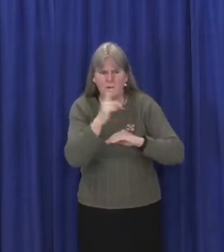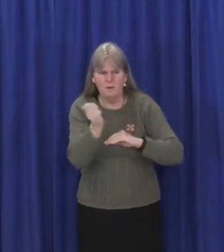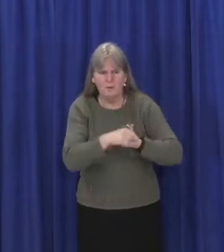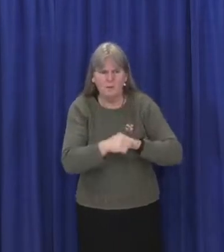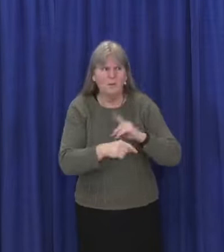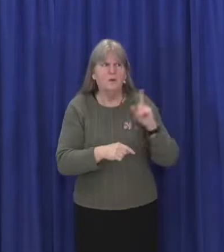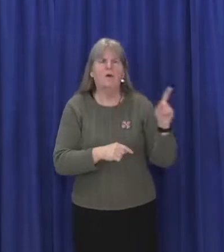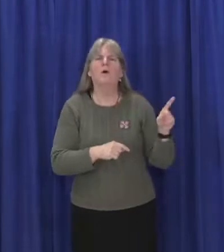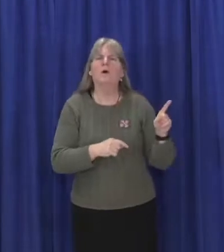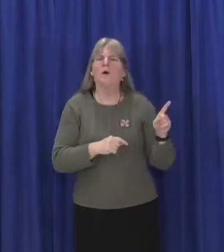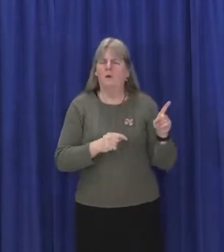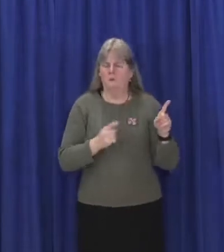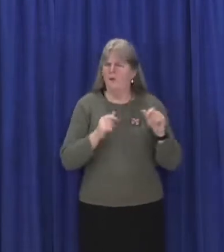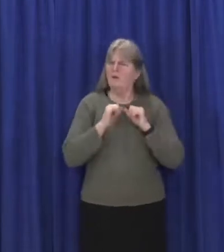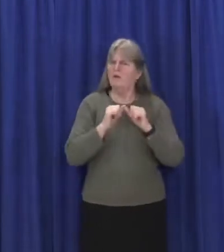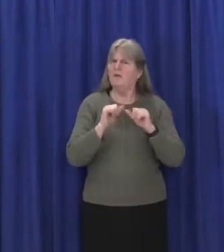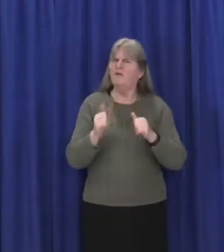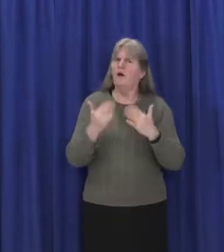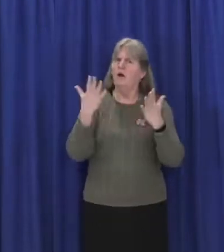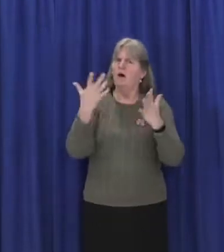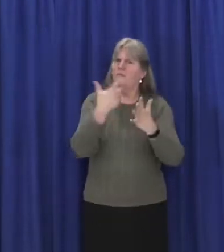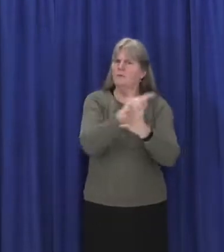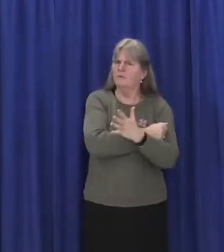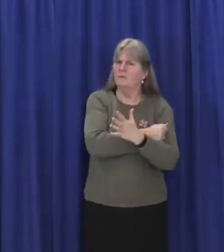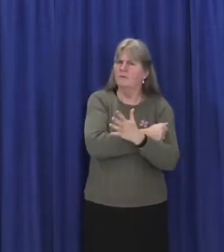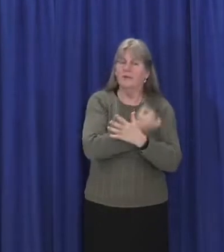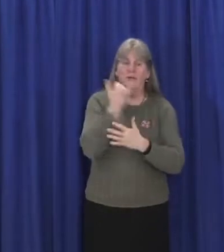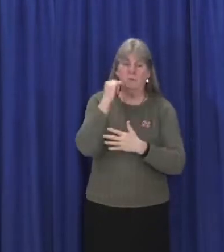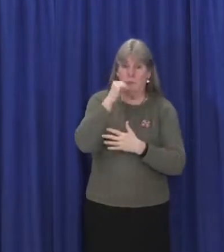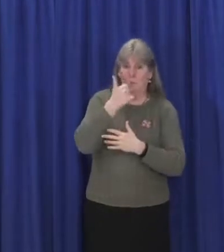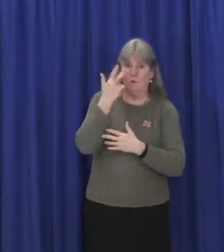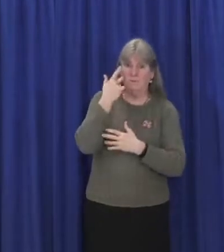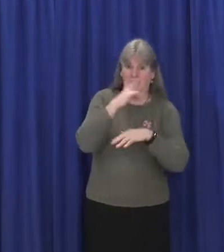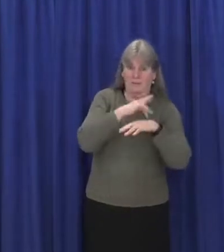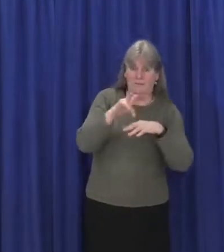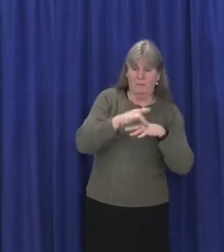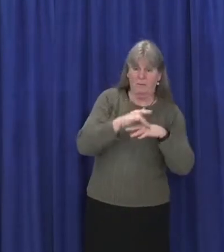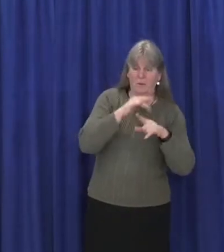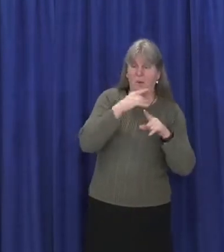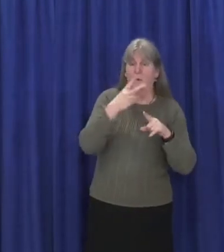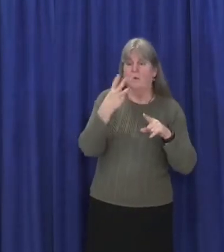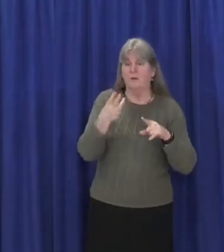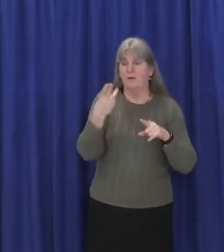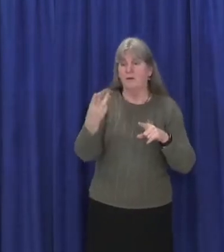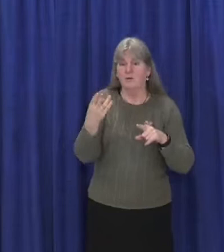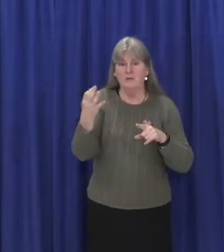to offer vaccine appointments. If you see appointments for tomorrow, and not Wednesday, or Thursday, or Friday, and you